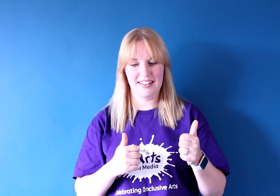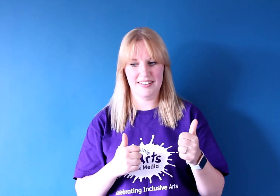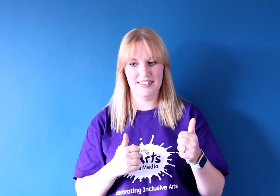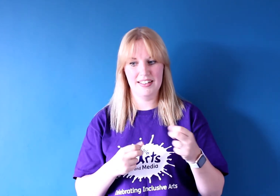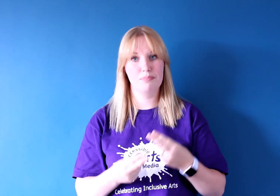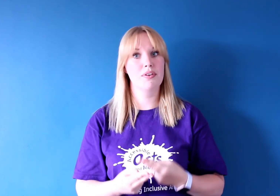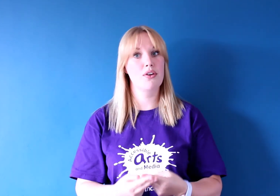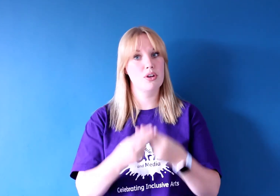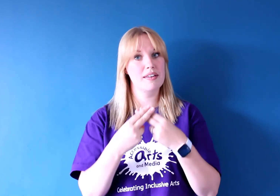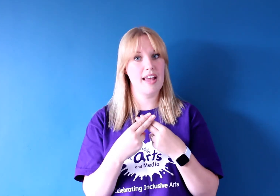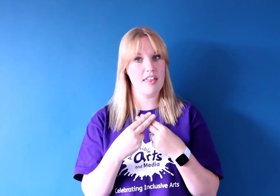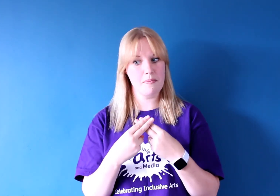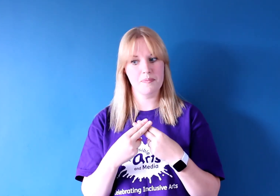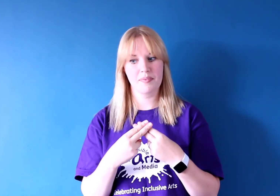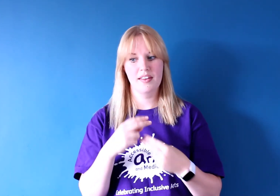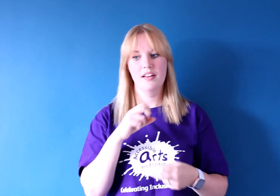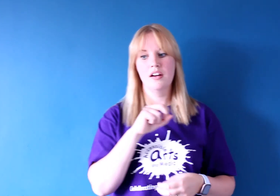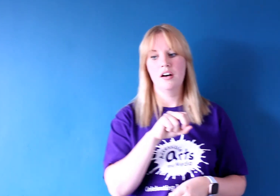Excellent. Let’s put those two bits together.